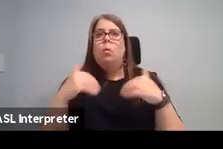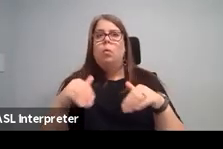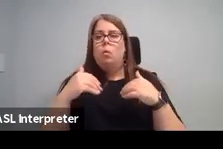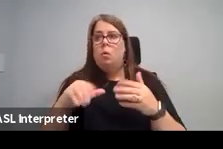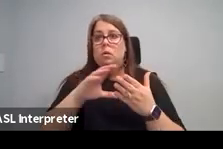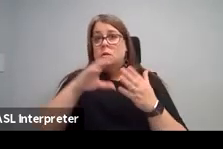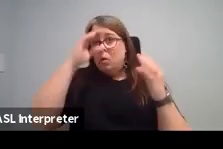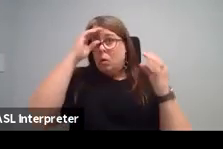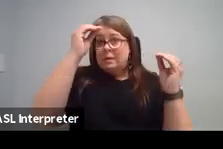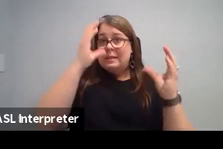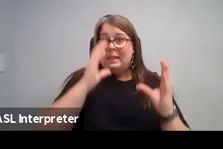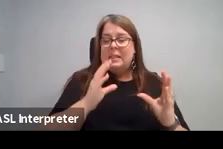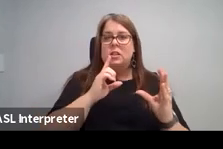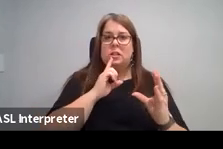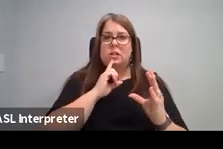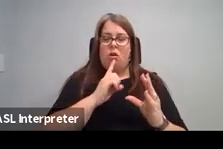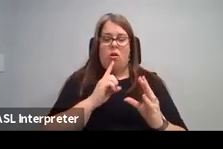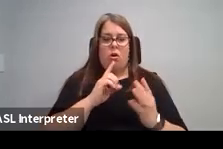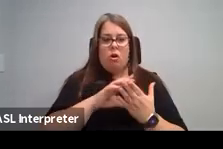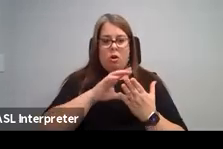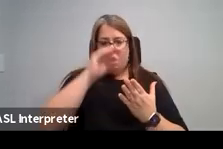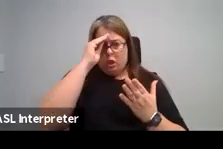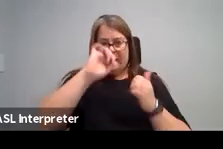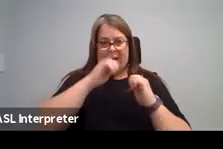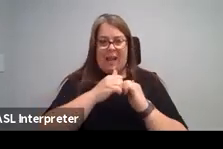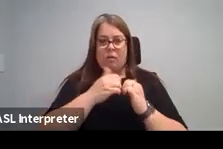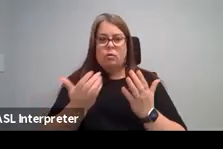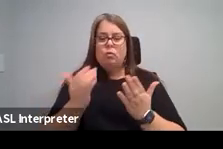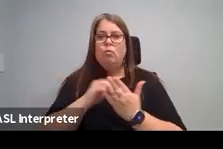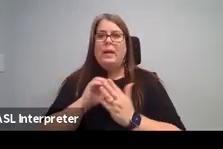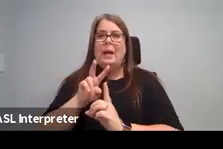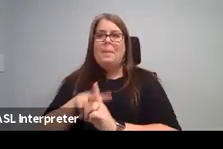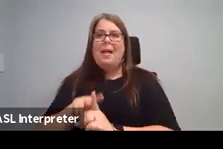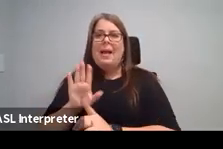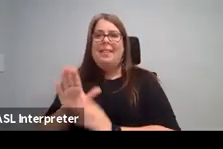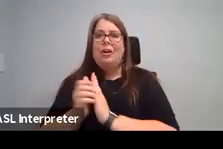Allison Frenzel : Apply their skills and a new format students have to have that same learning curve.